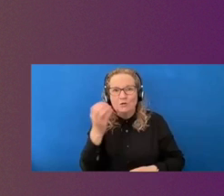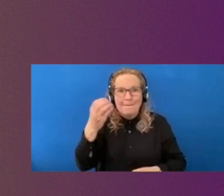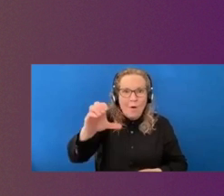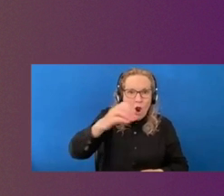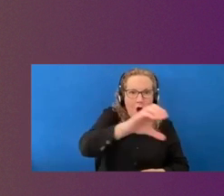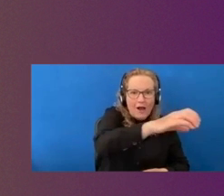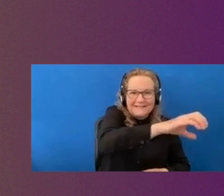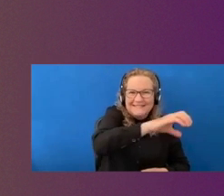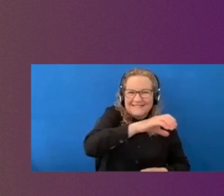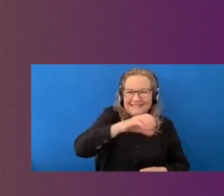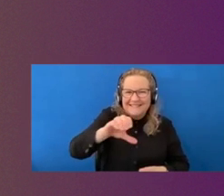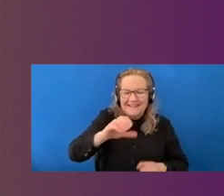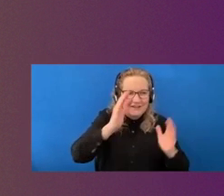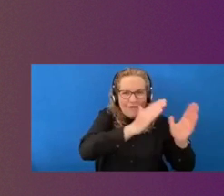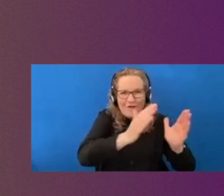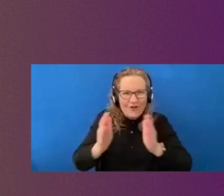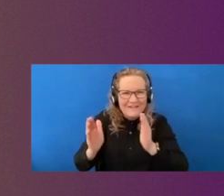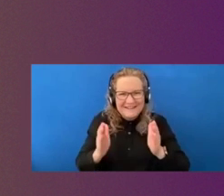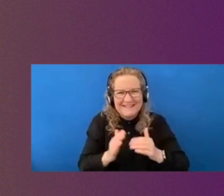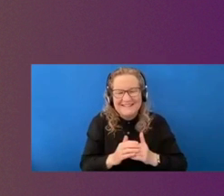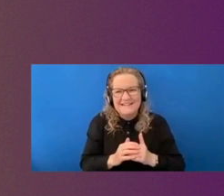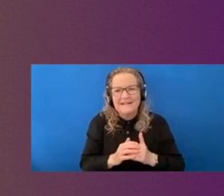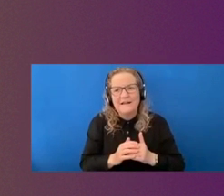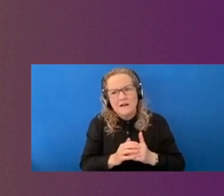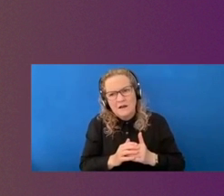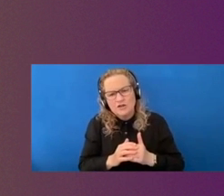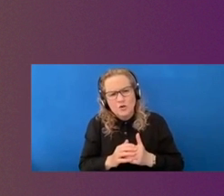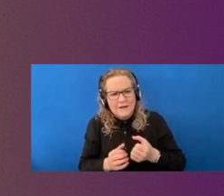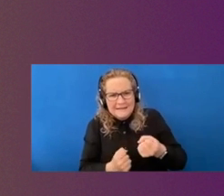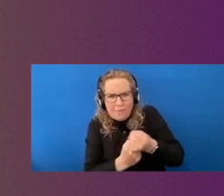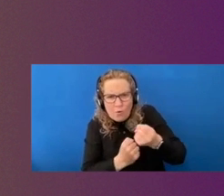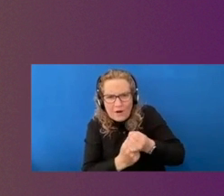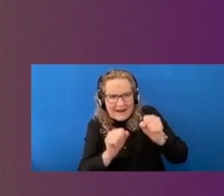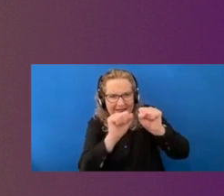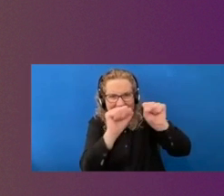with what we are doing at ATS lab so that support ecosystem through ATS labs through Remarkable